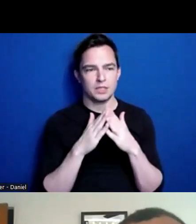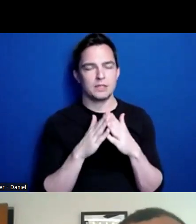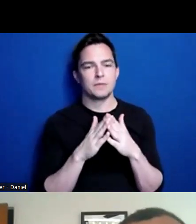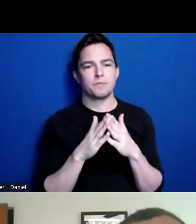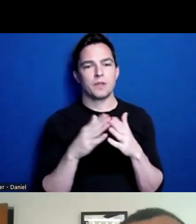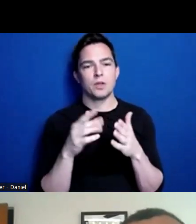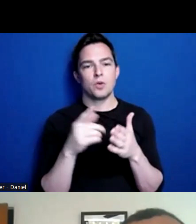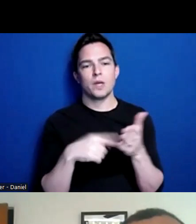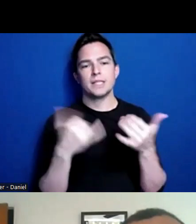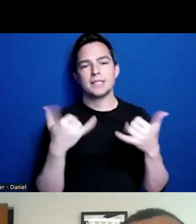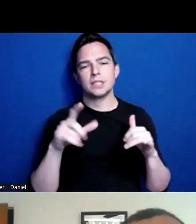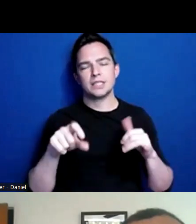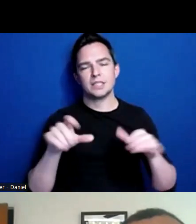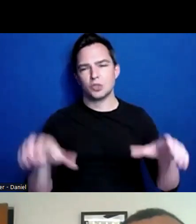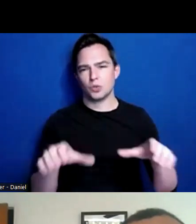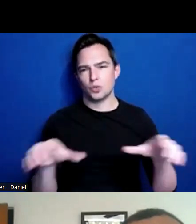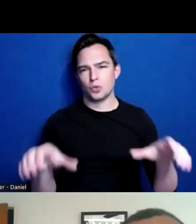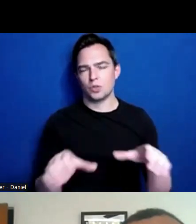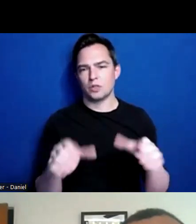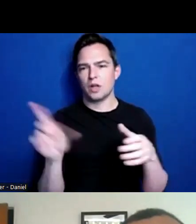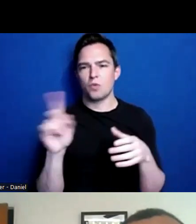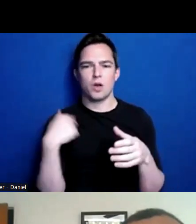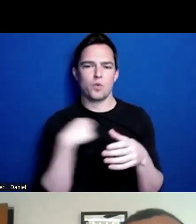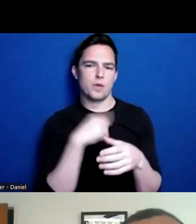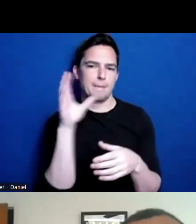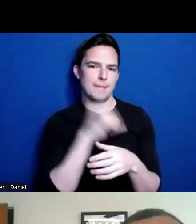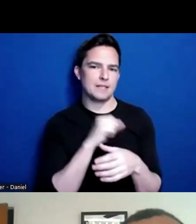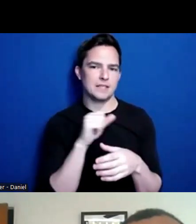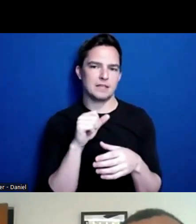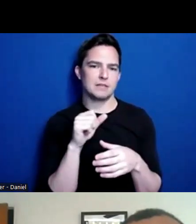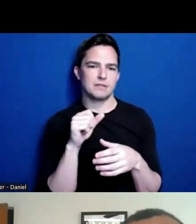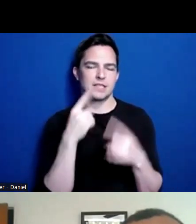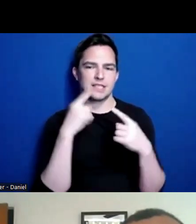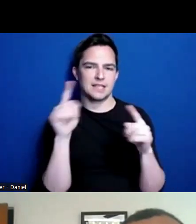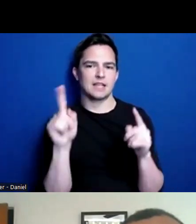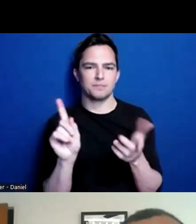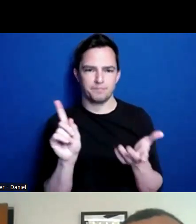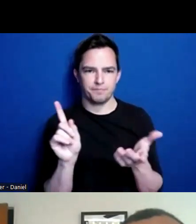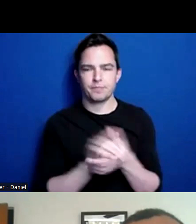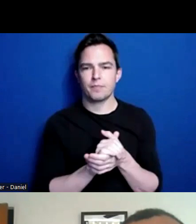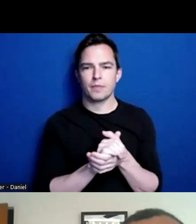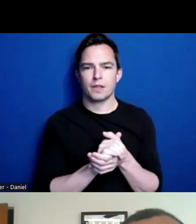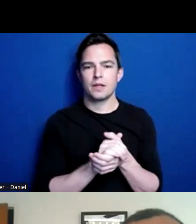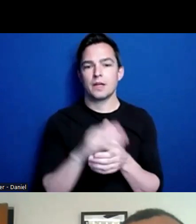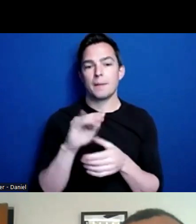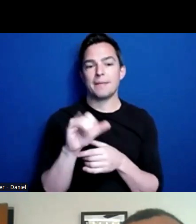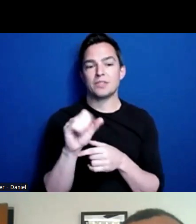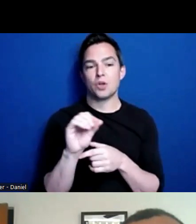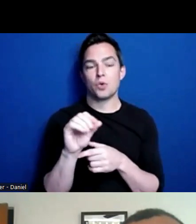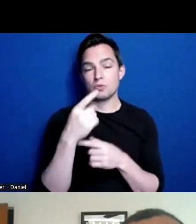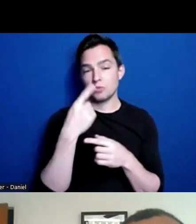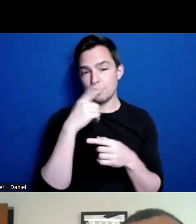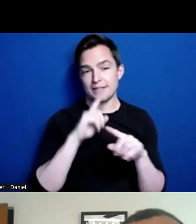to be done and where are we missing that mark? So, Miso, could you get us started?